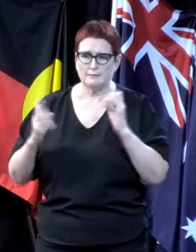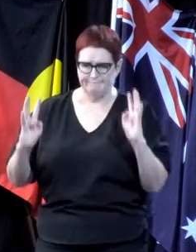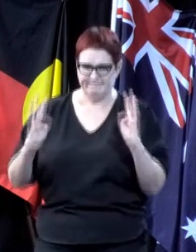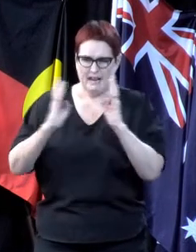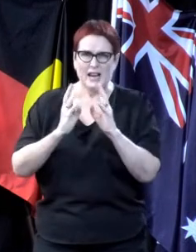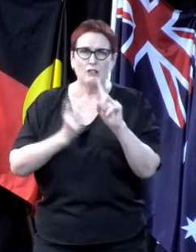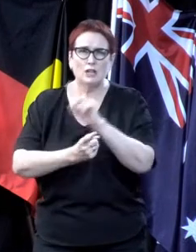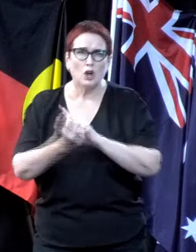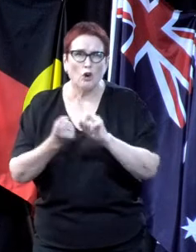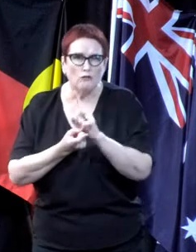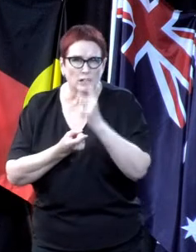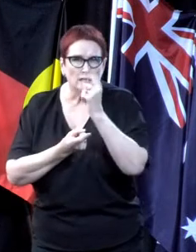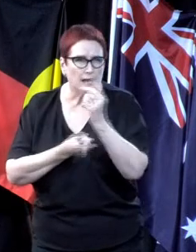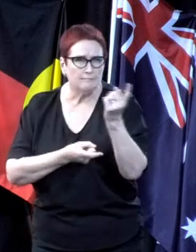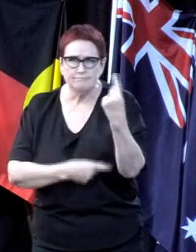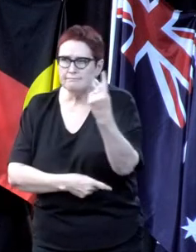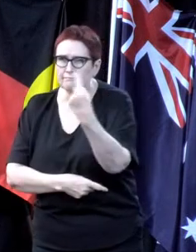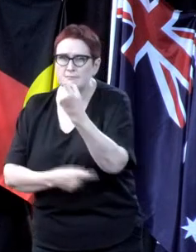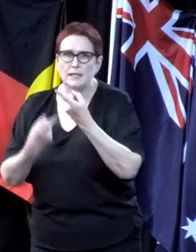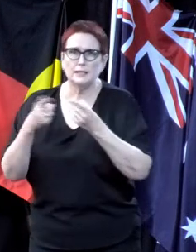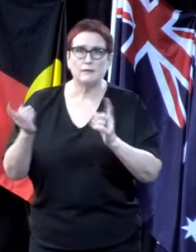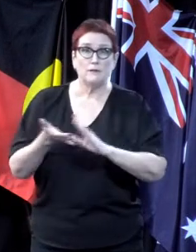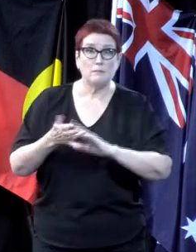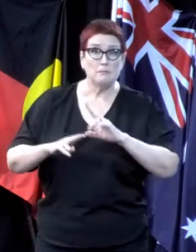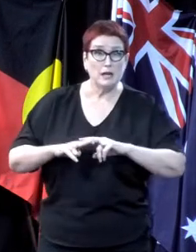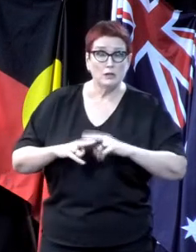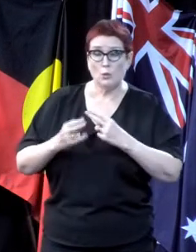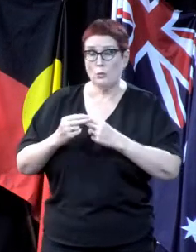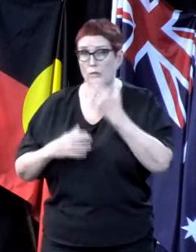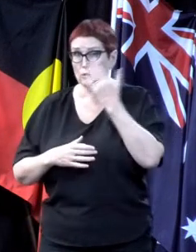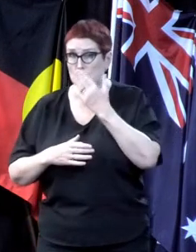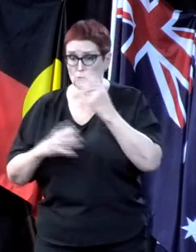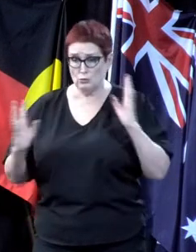which brings together parents, schools, but, also, leaders